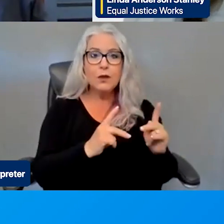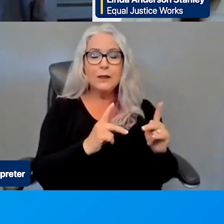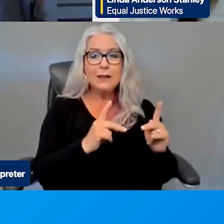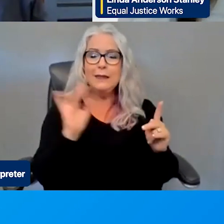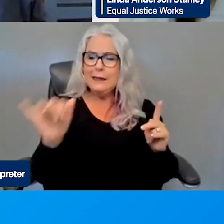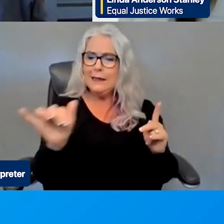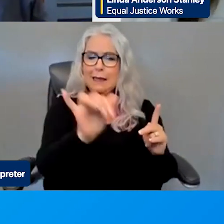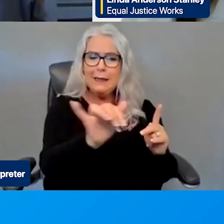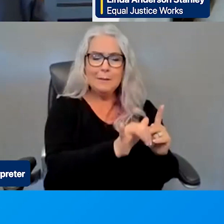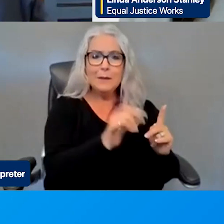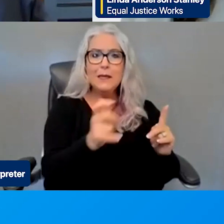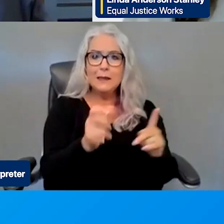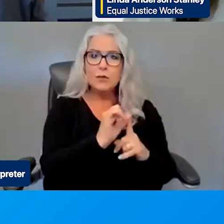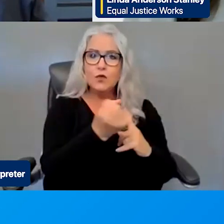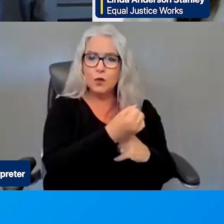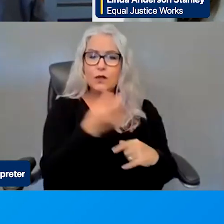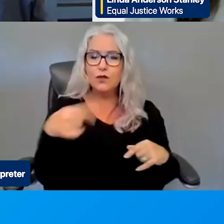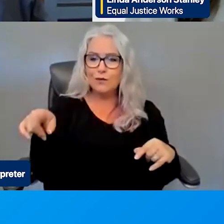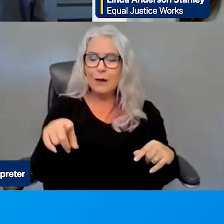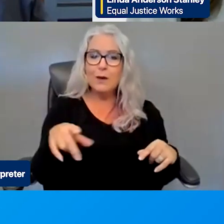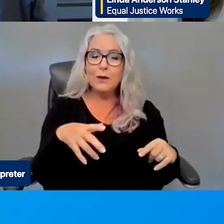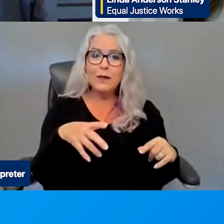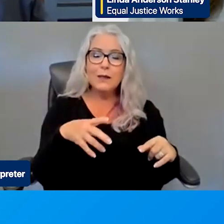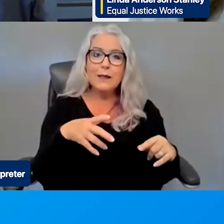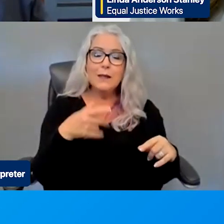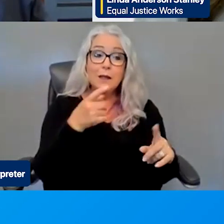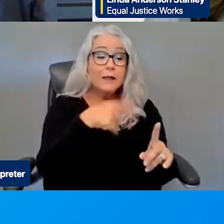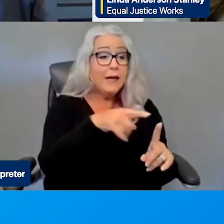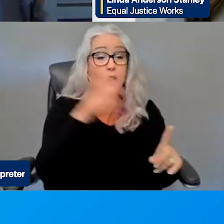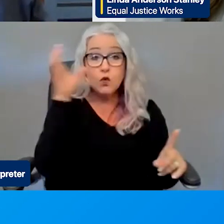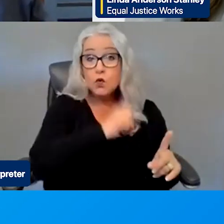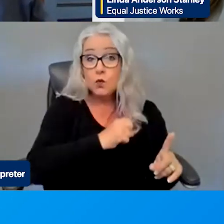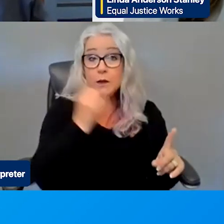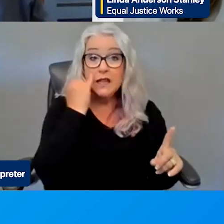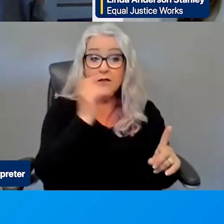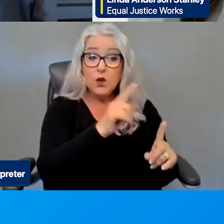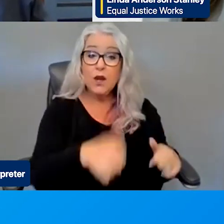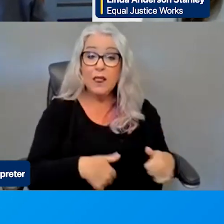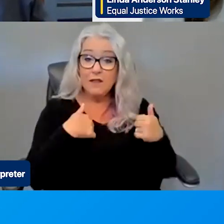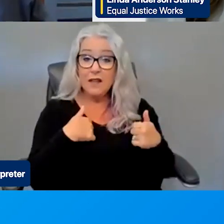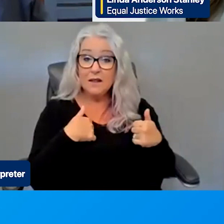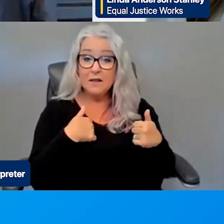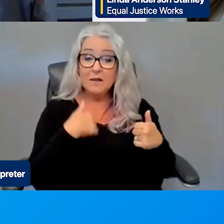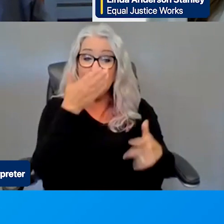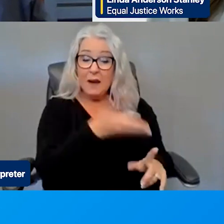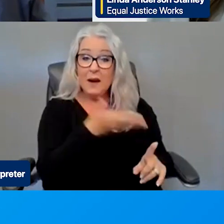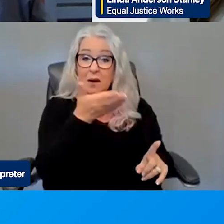talked about who -- where there is assumption if you are living there it must be okay. LINDA ANDERSON STANLEY: Right.